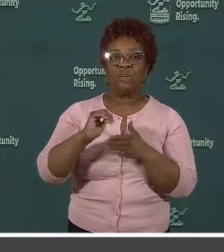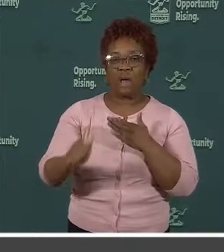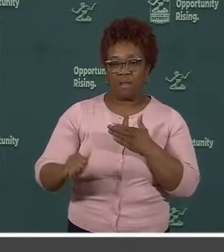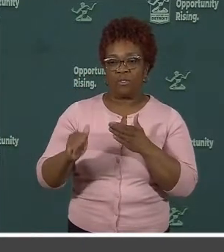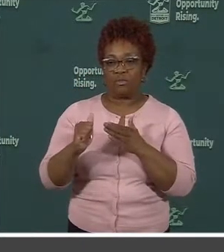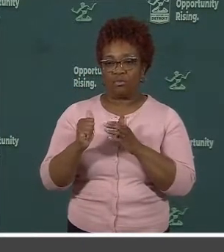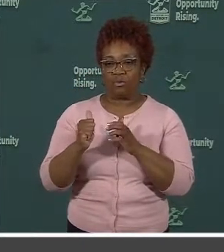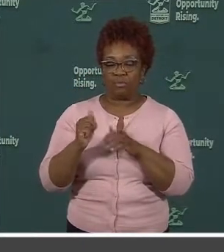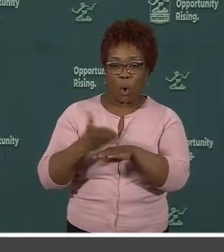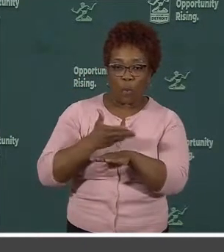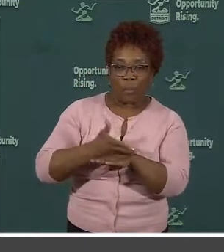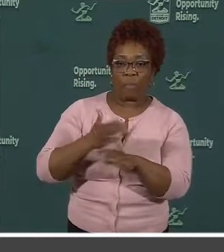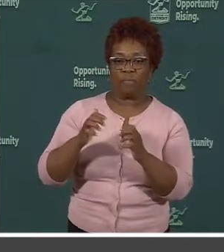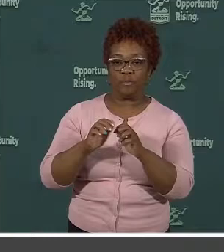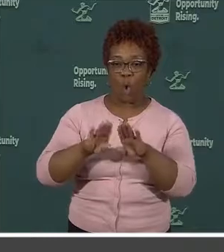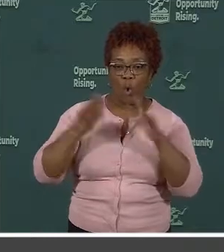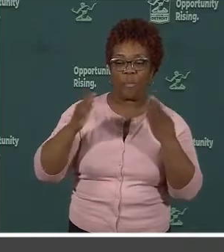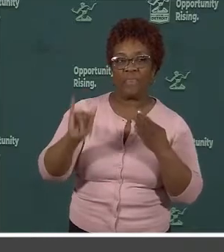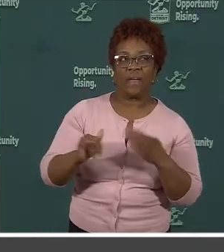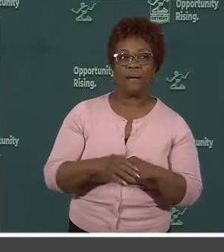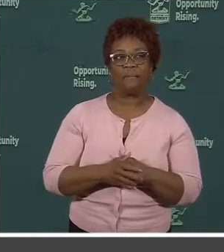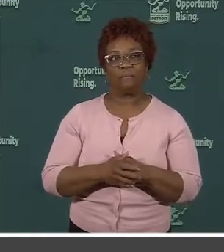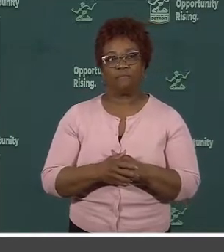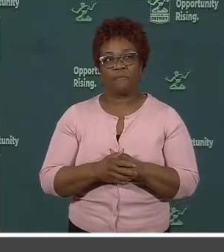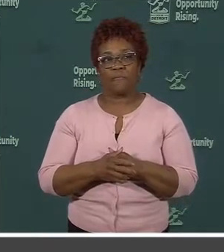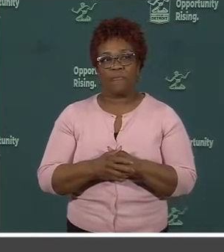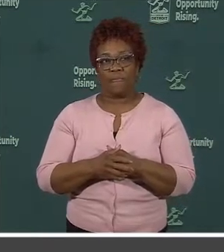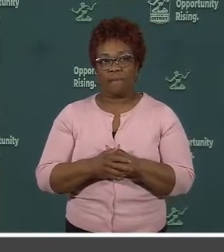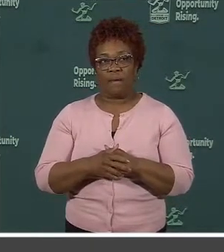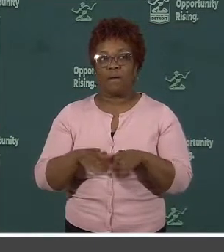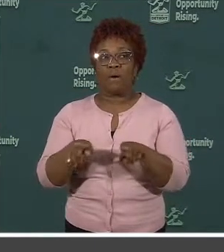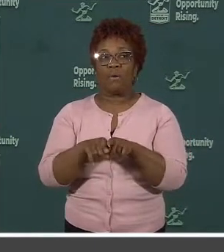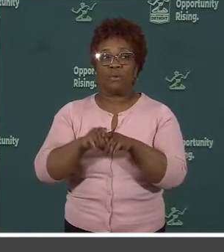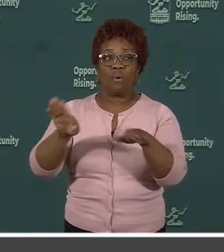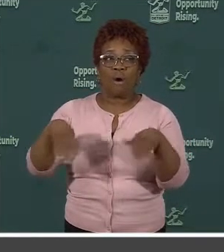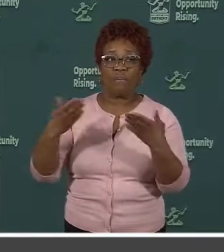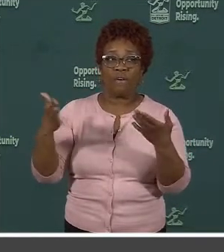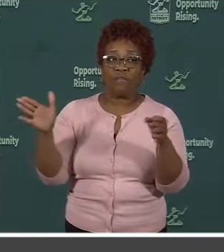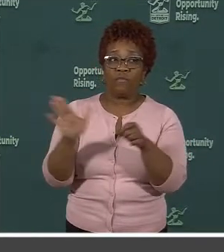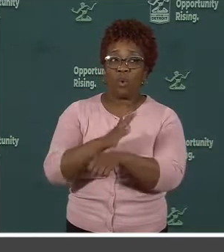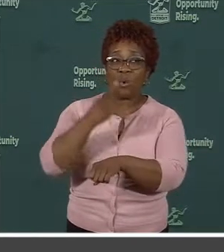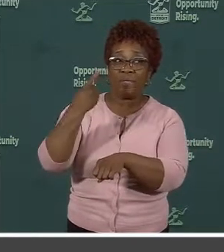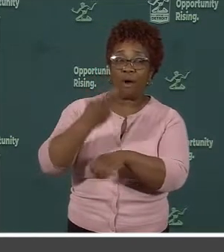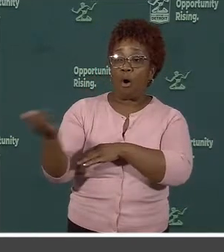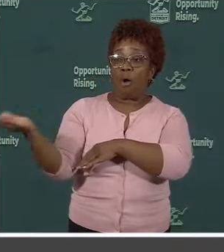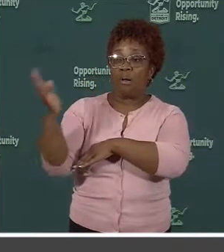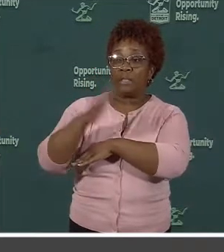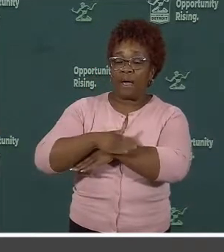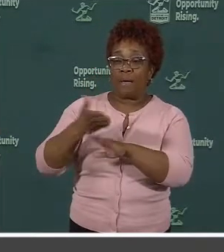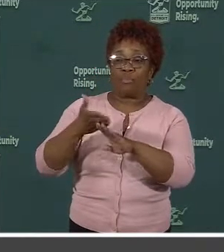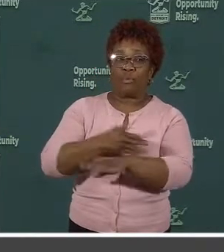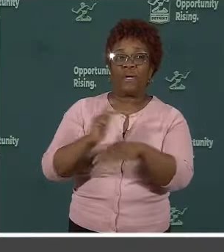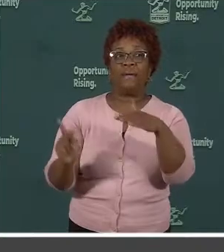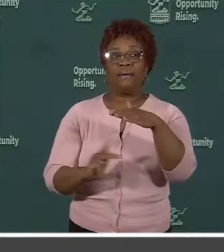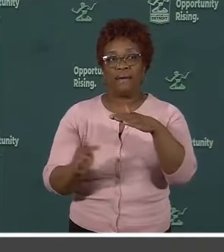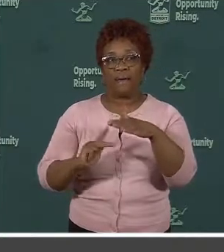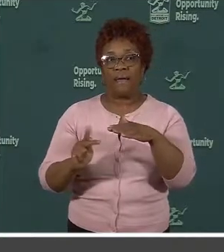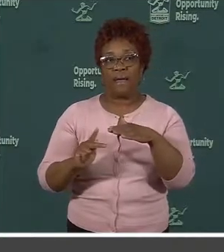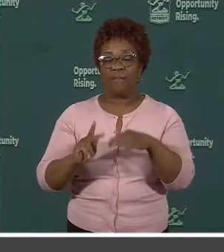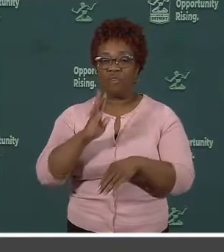GIVE OUR KIDS IS FULL DAY PRE-K FOR ALL FOUR YEAR OLDS I WANT TO THANK GOVERNOR WITTMER I WANT TO THANK SENATE MAJORITY LEADER MIKE SHIRKEY HOUSE